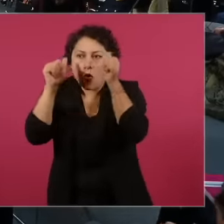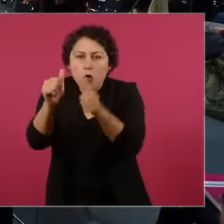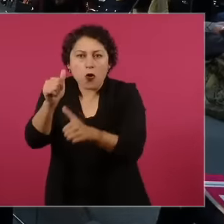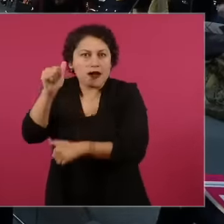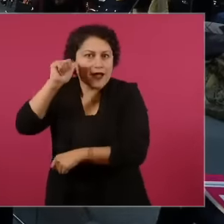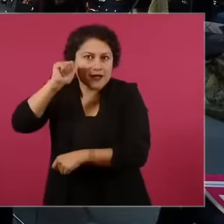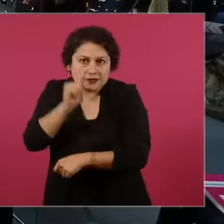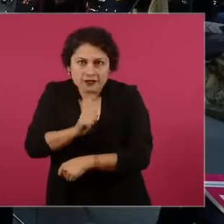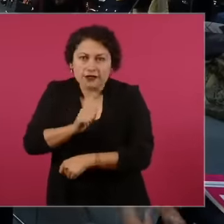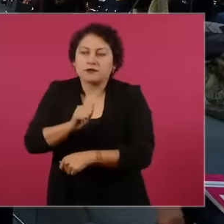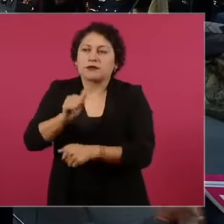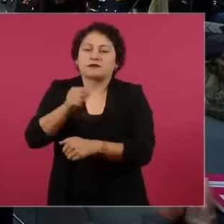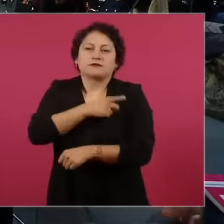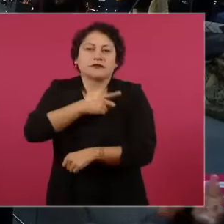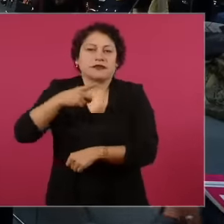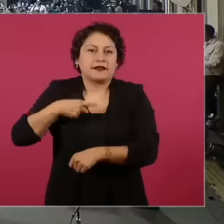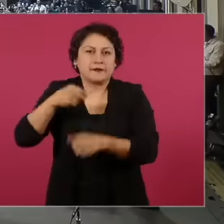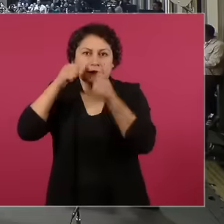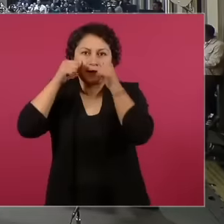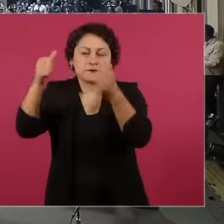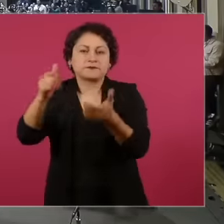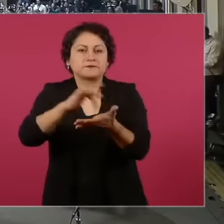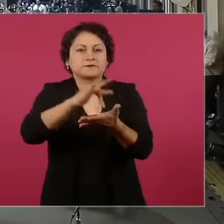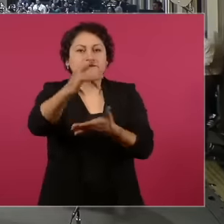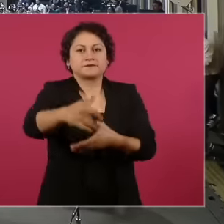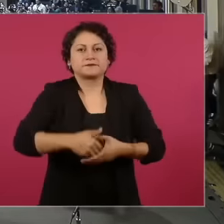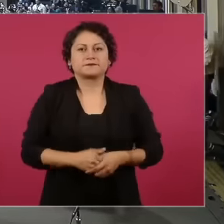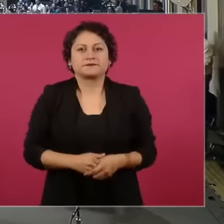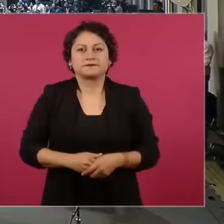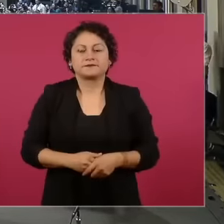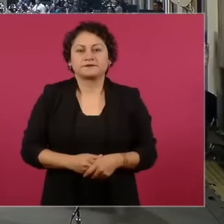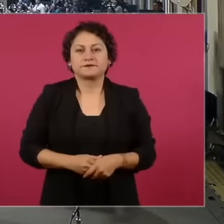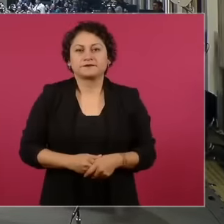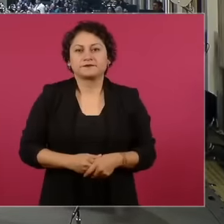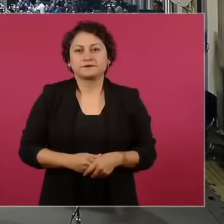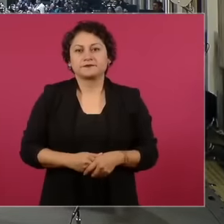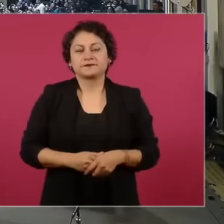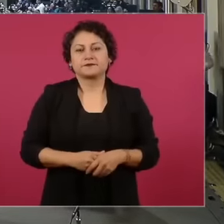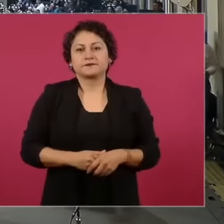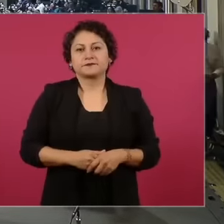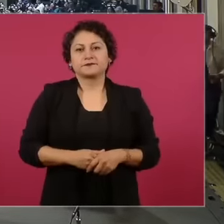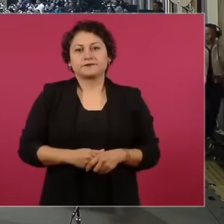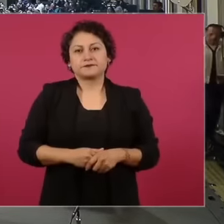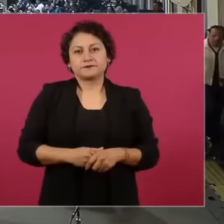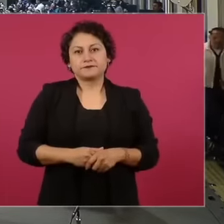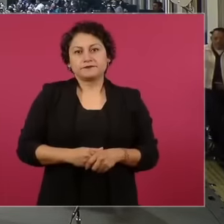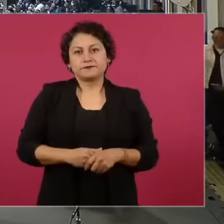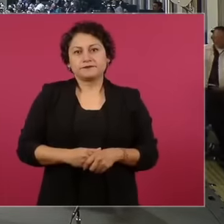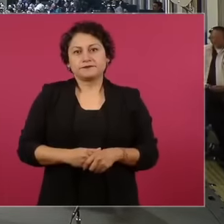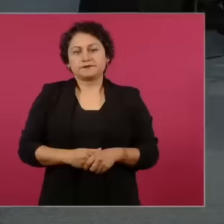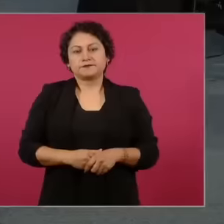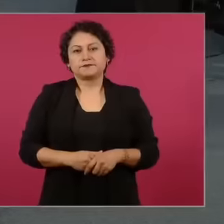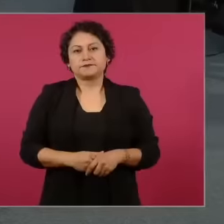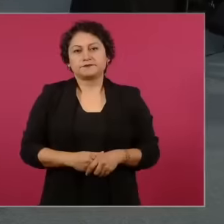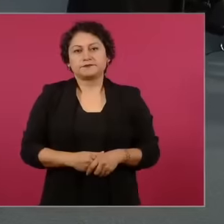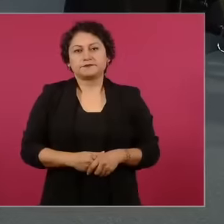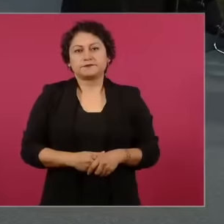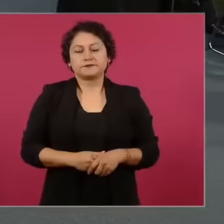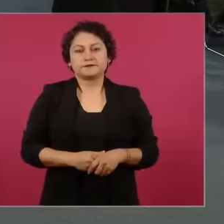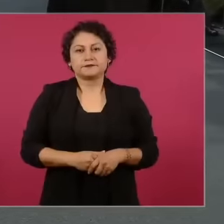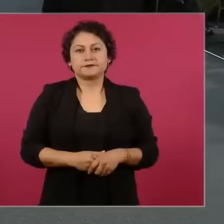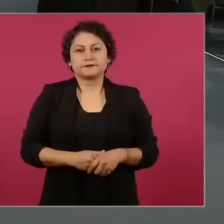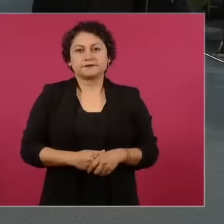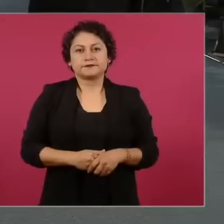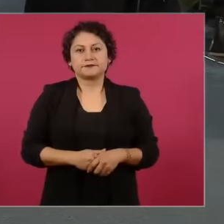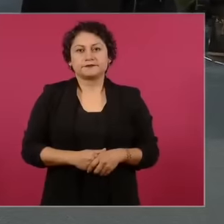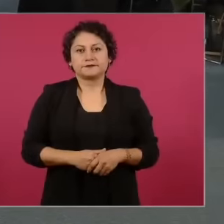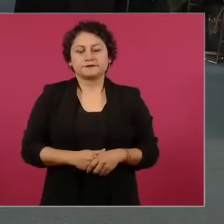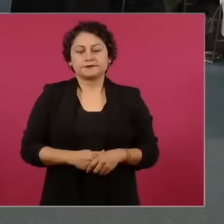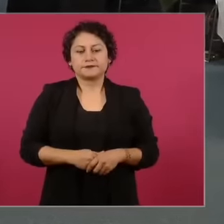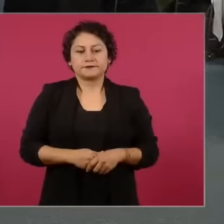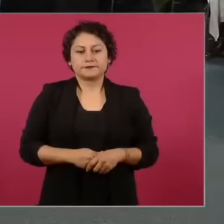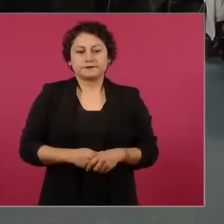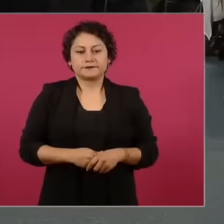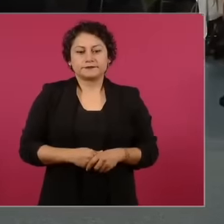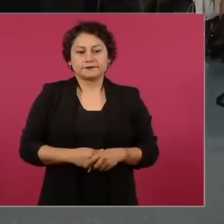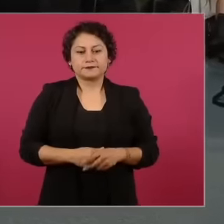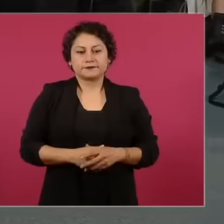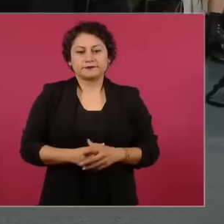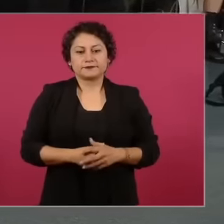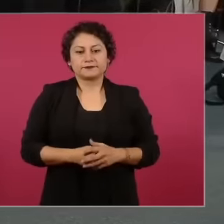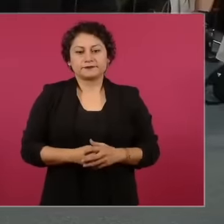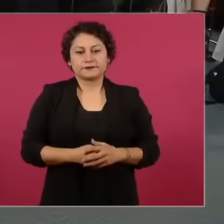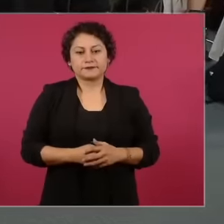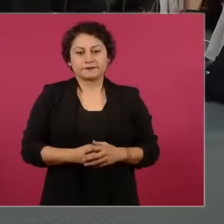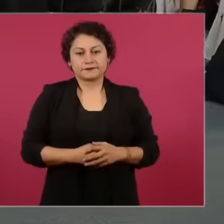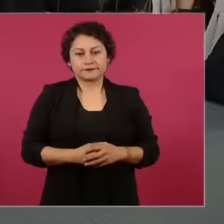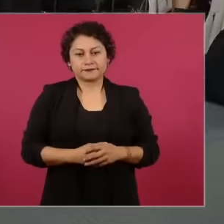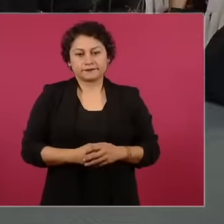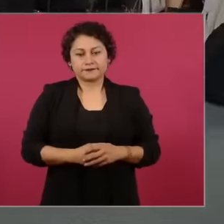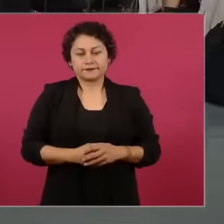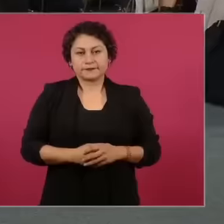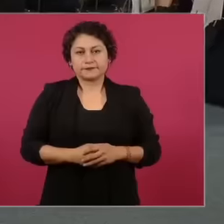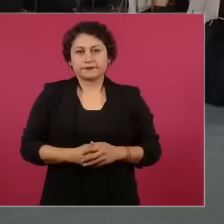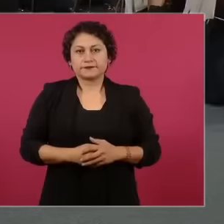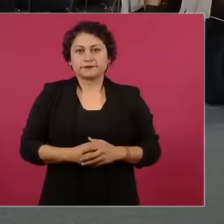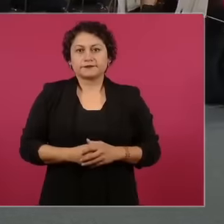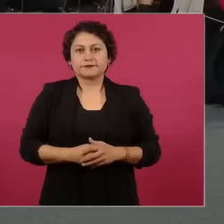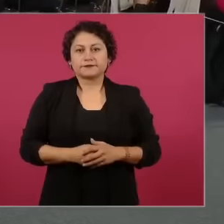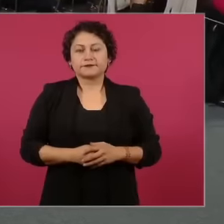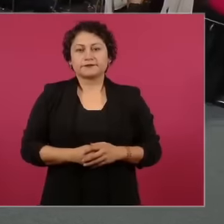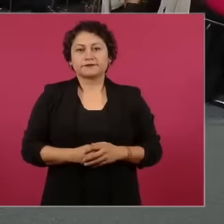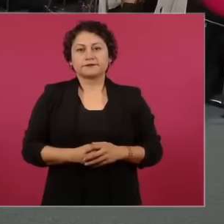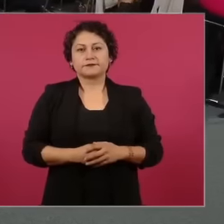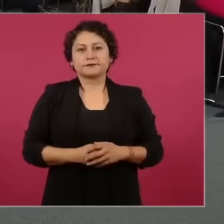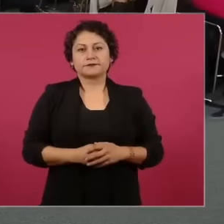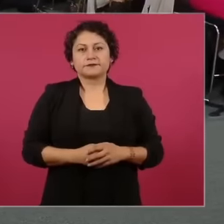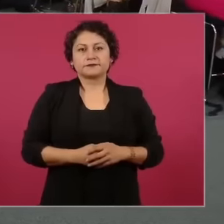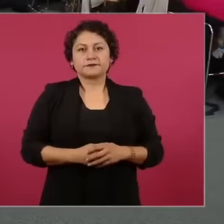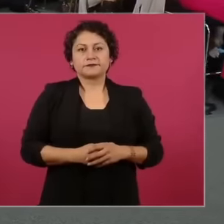Thank you very much thank you